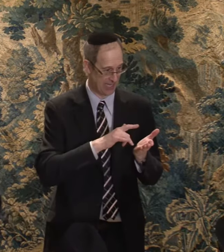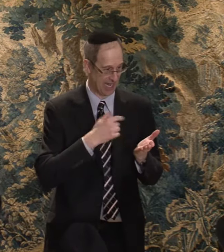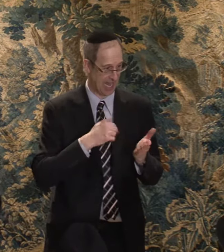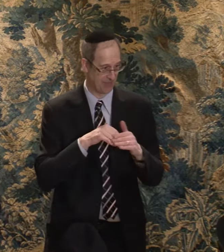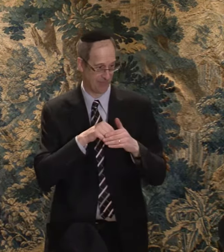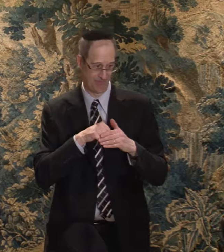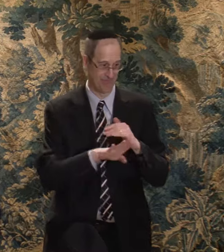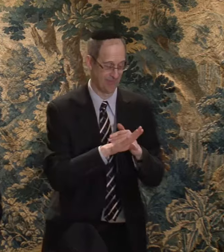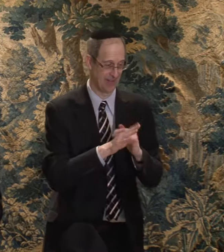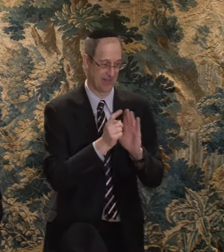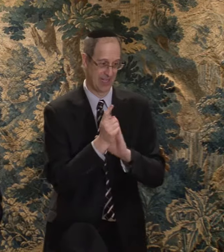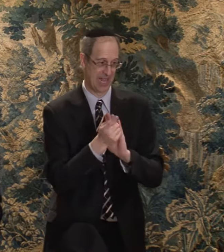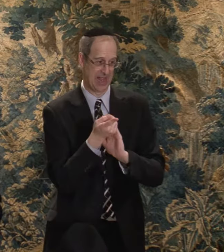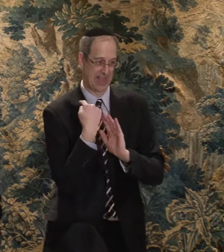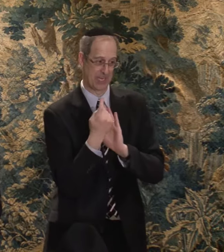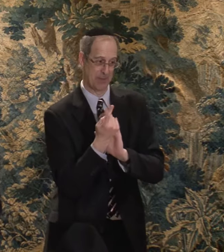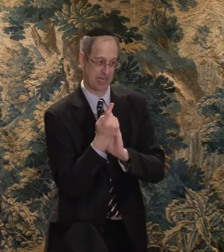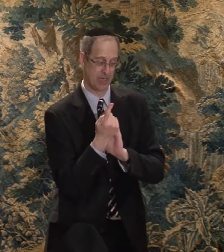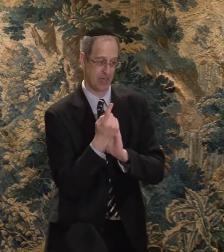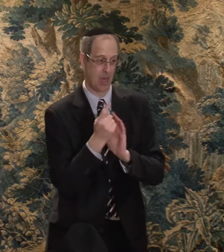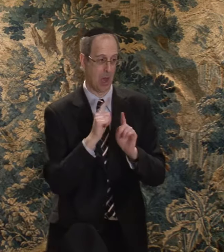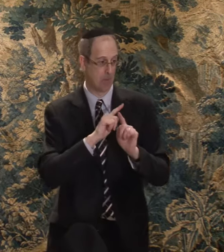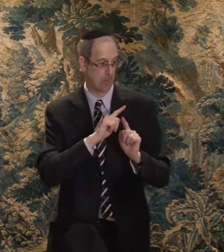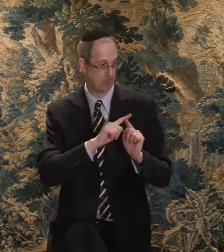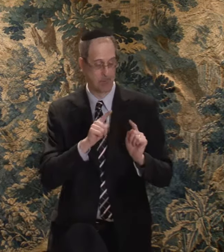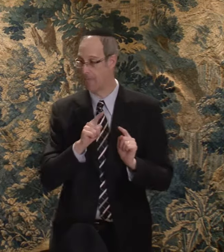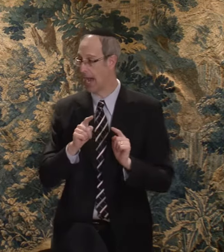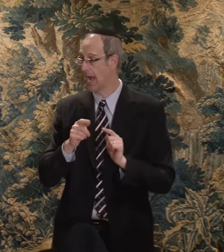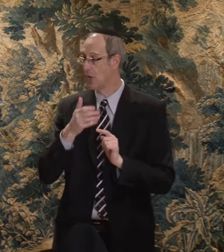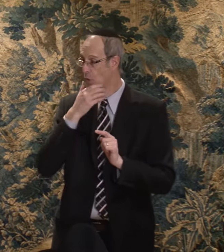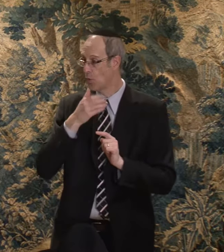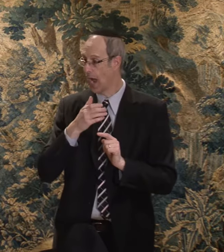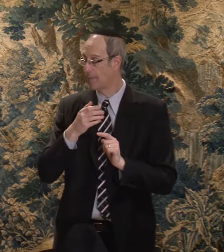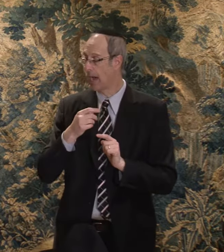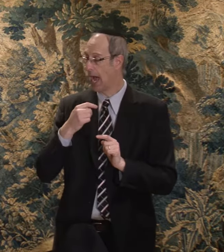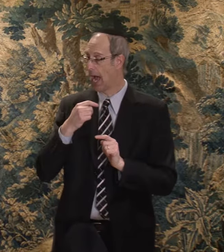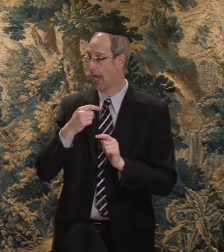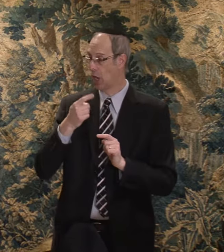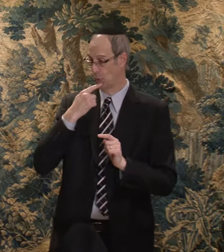she says I know young man but the rabbi said I should give you his meal he said